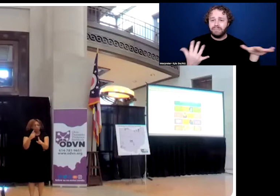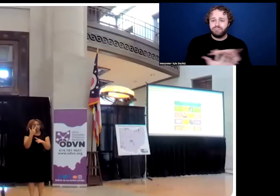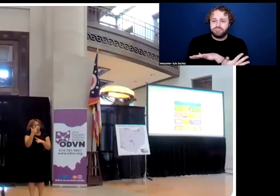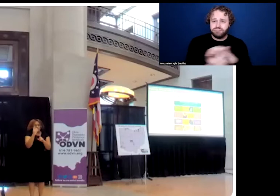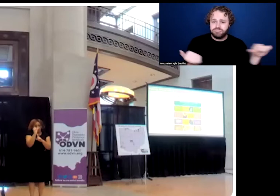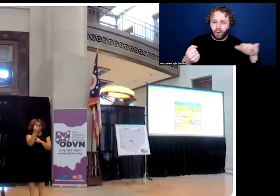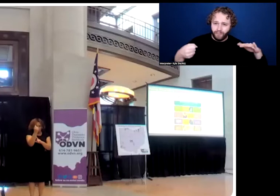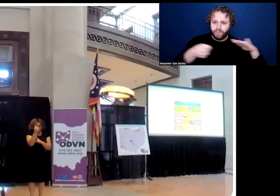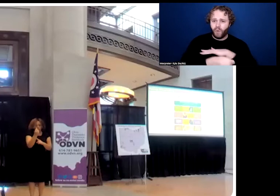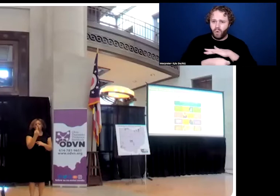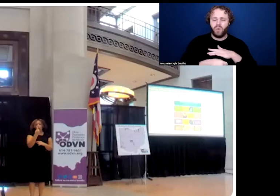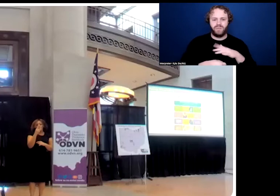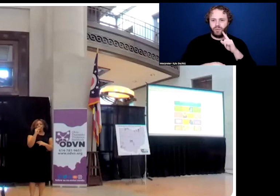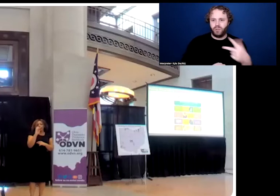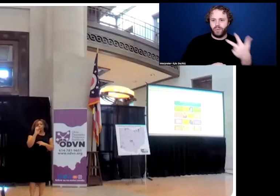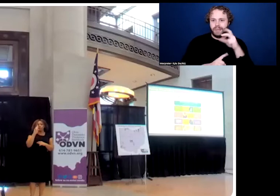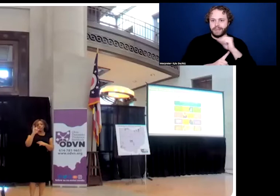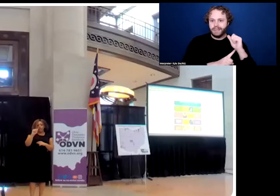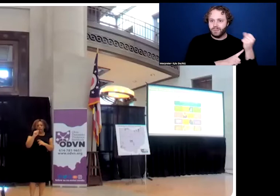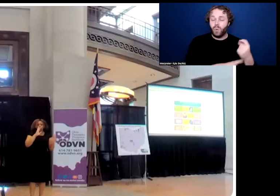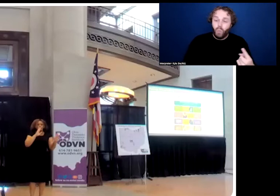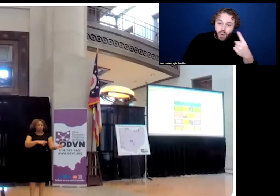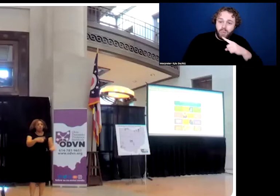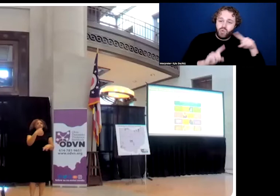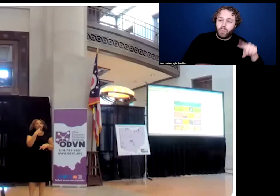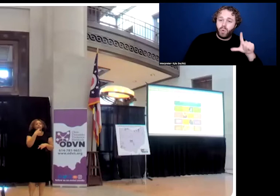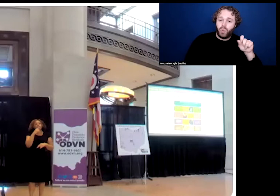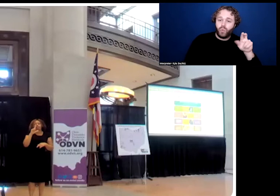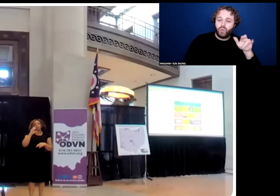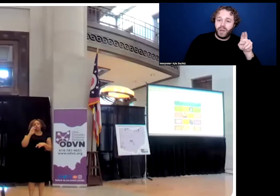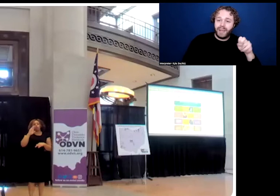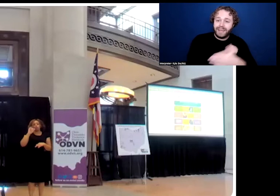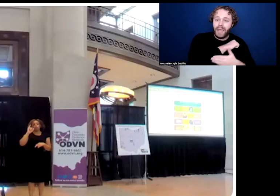One media report from Lorain County stated that the suspect killed the family dog,